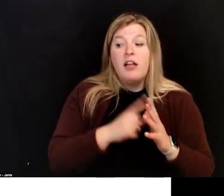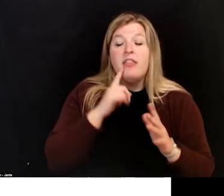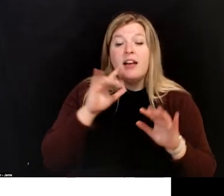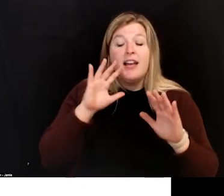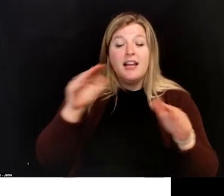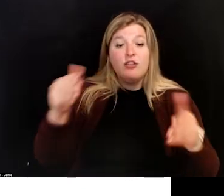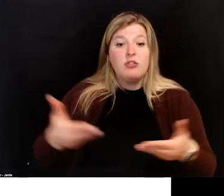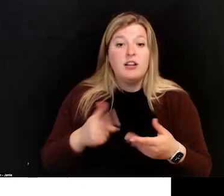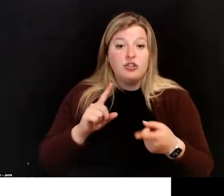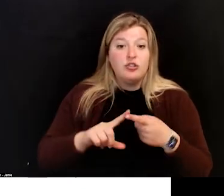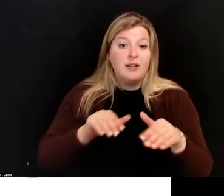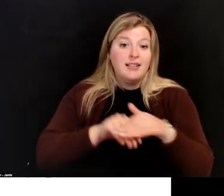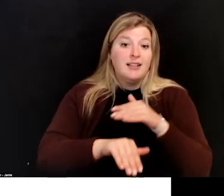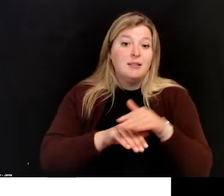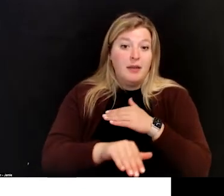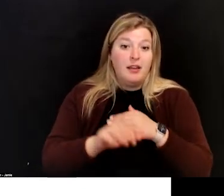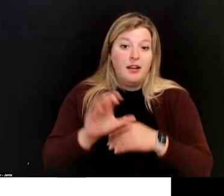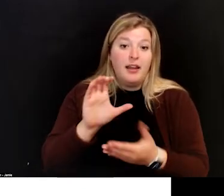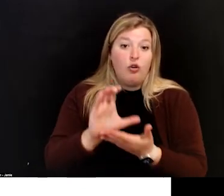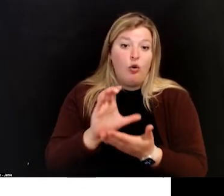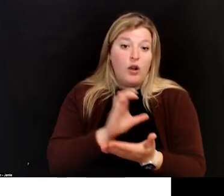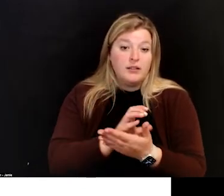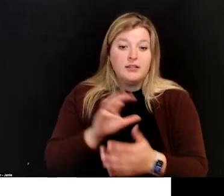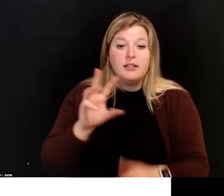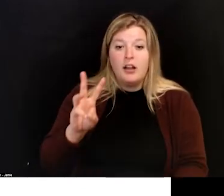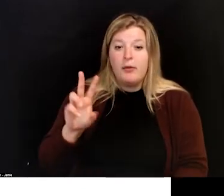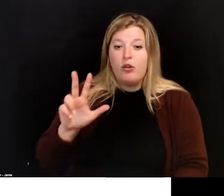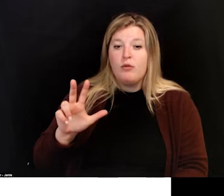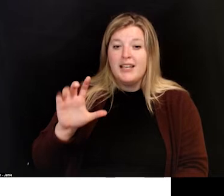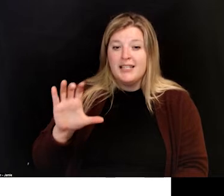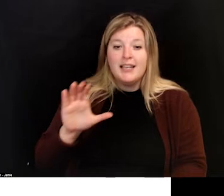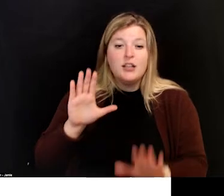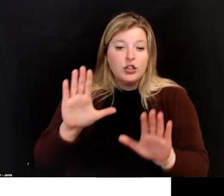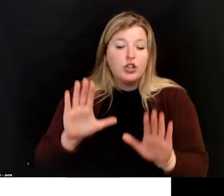at W3C is a great place. Understanding the difference between 2.1 and 2.0,